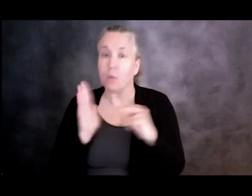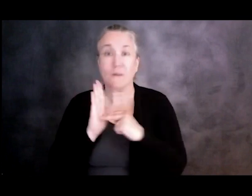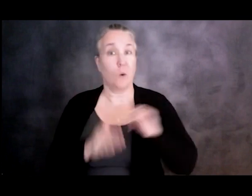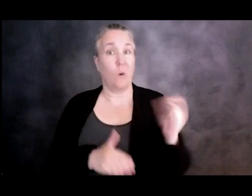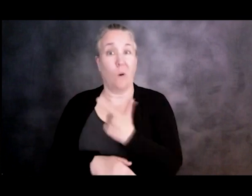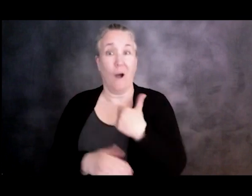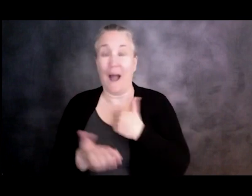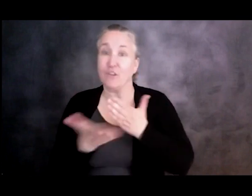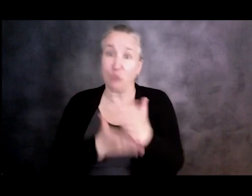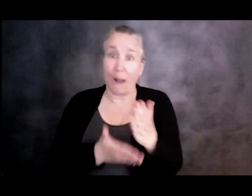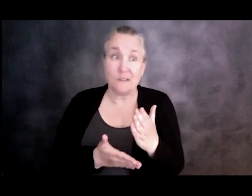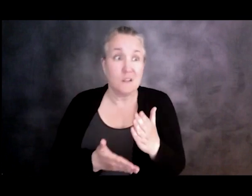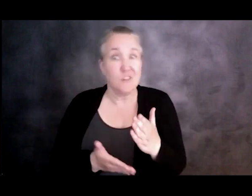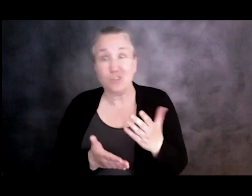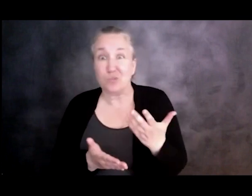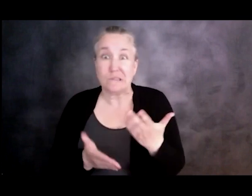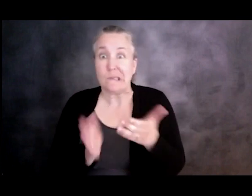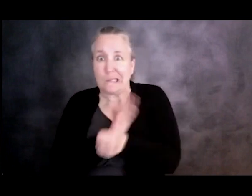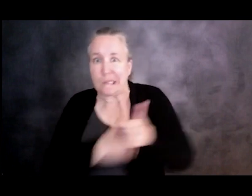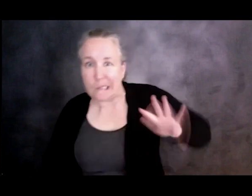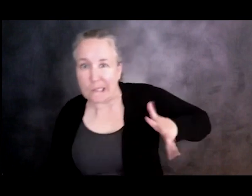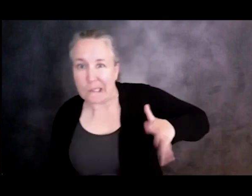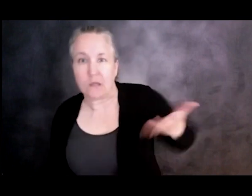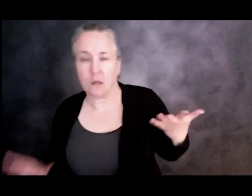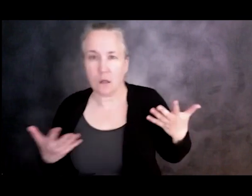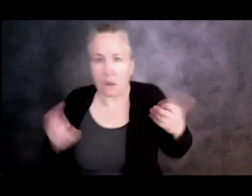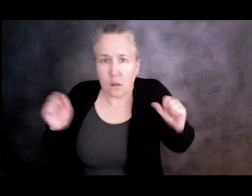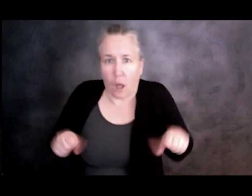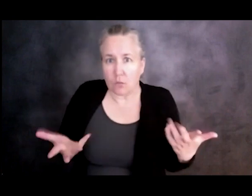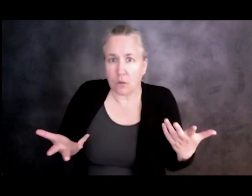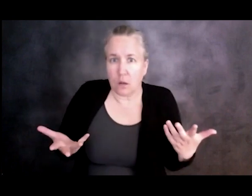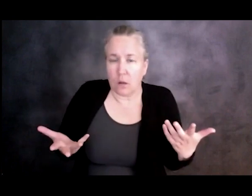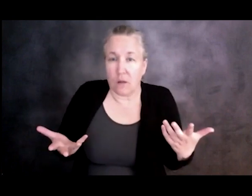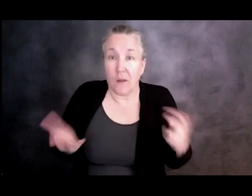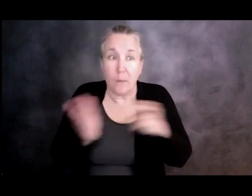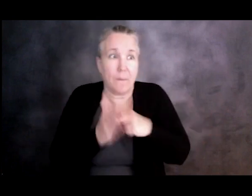to be mediocre. So we don't all-- and again, not a knock on Crazy Rich Asians.